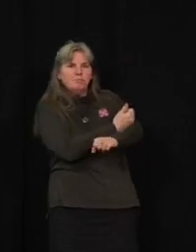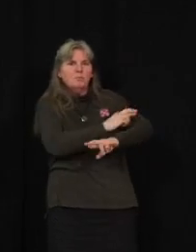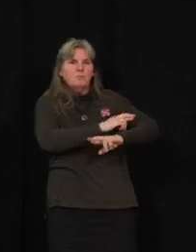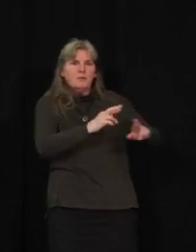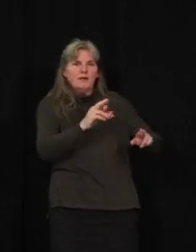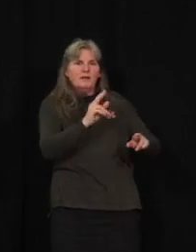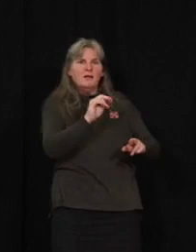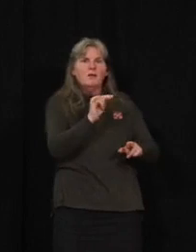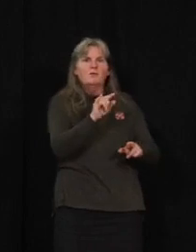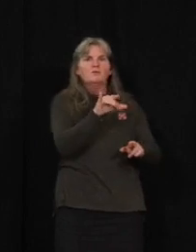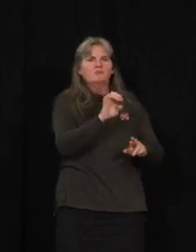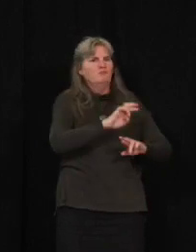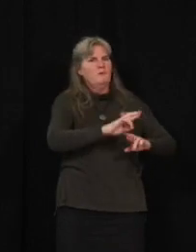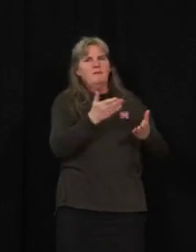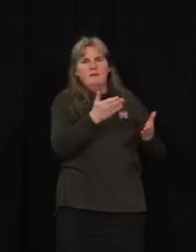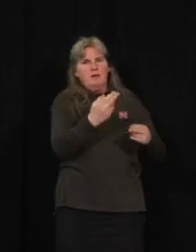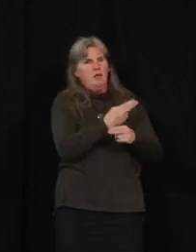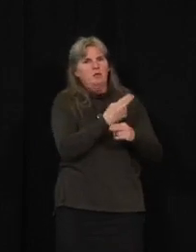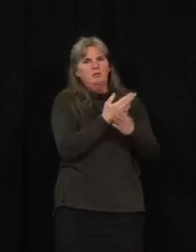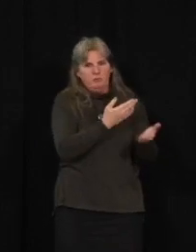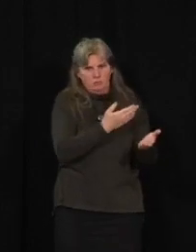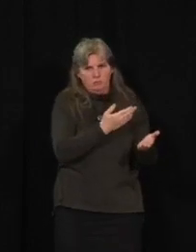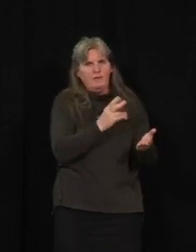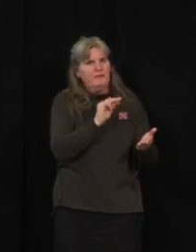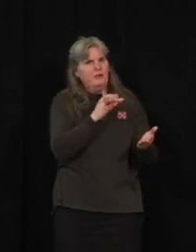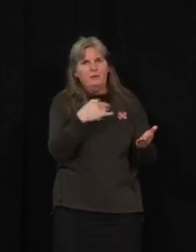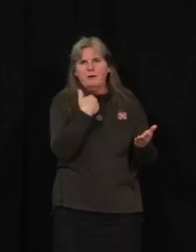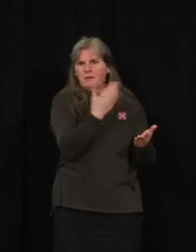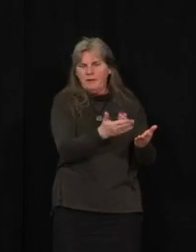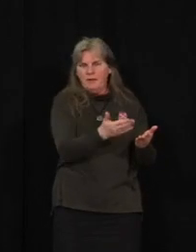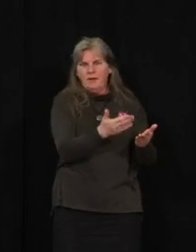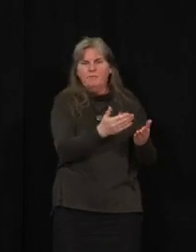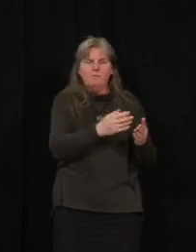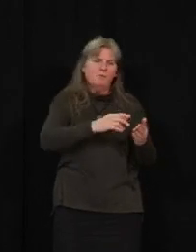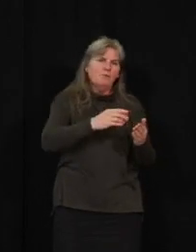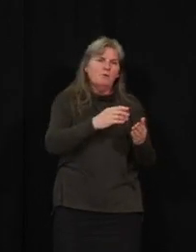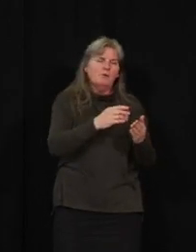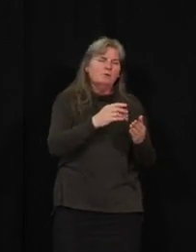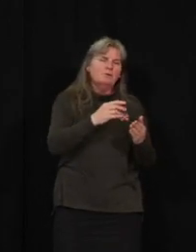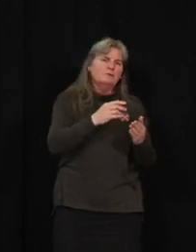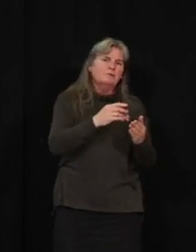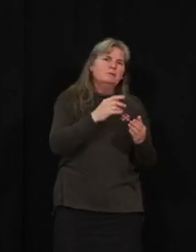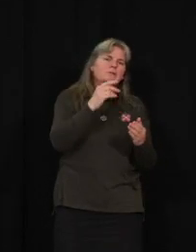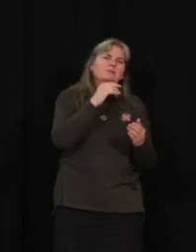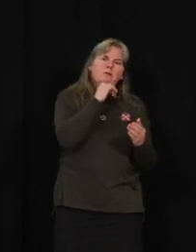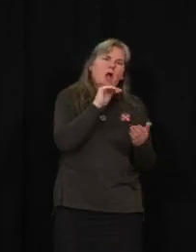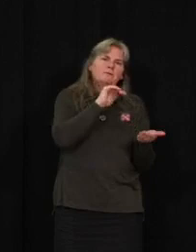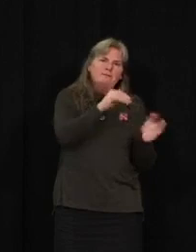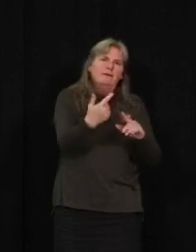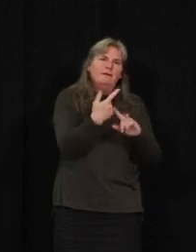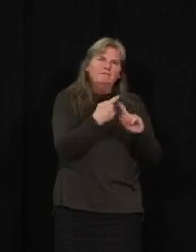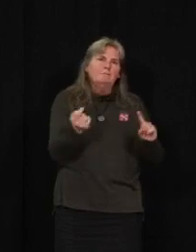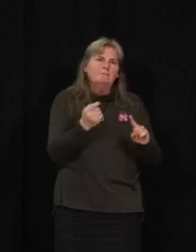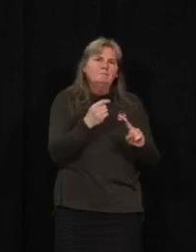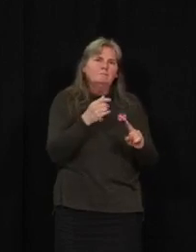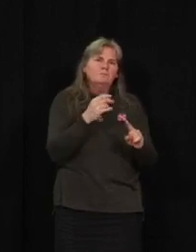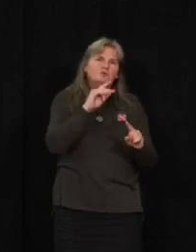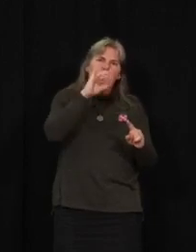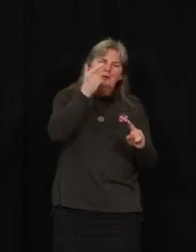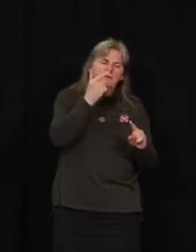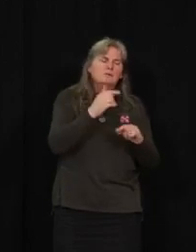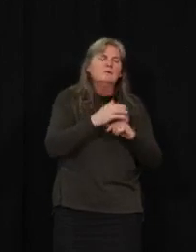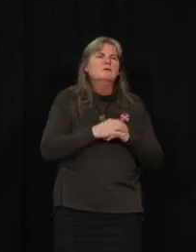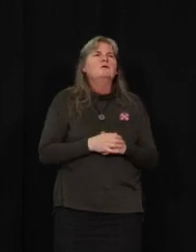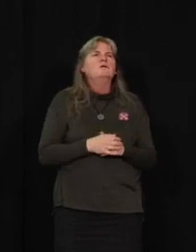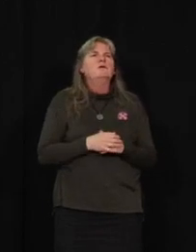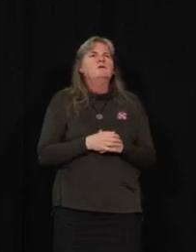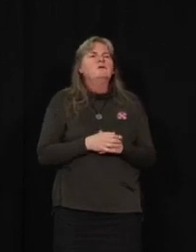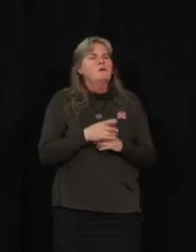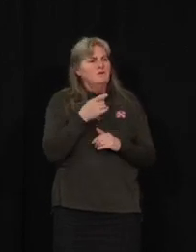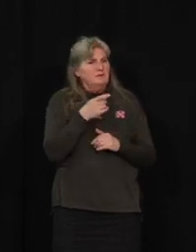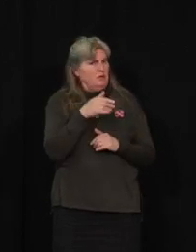naloxone kits.